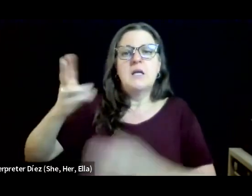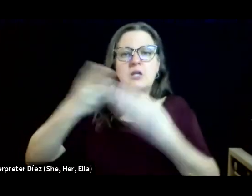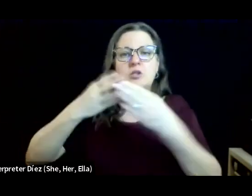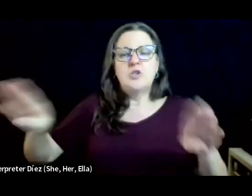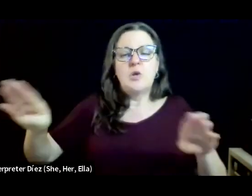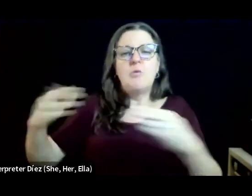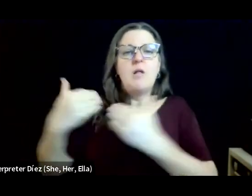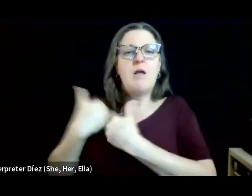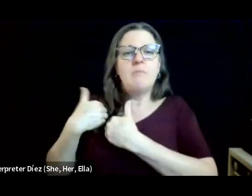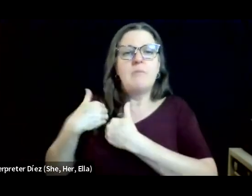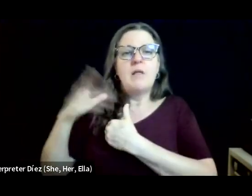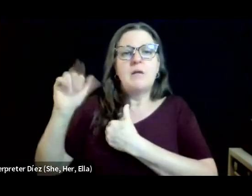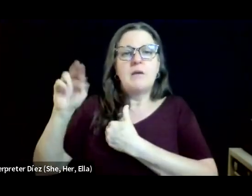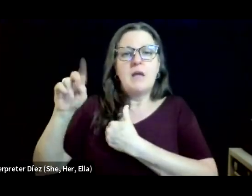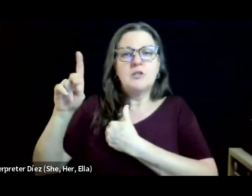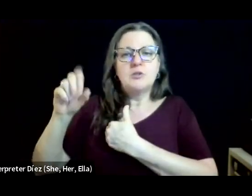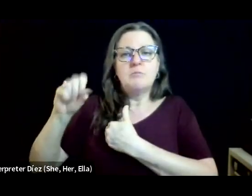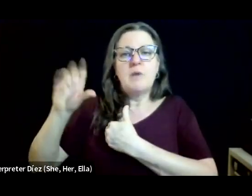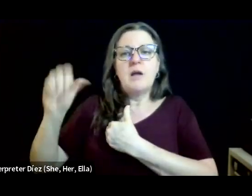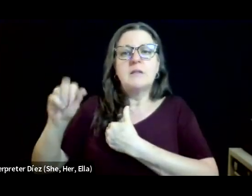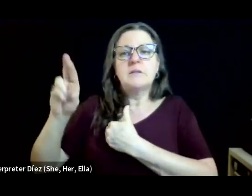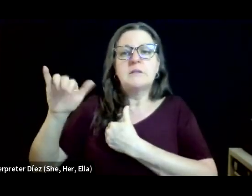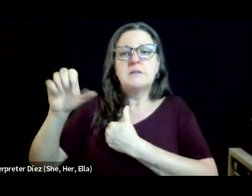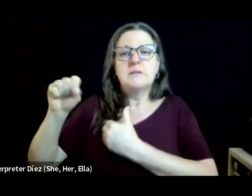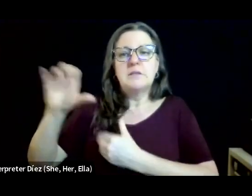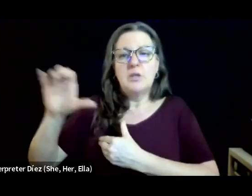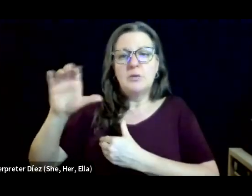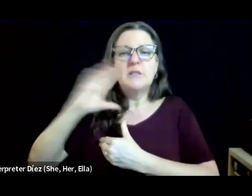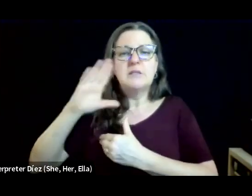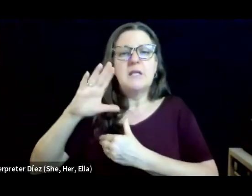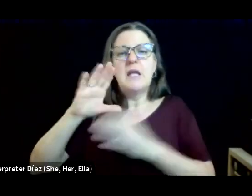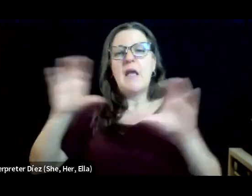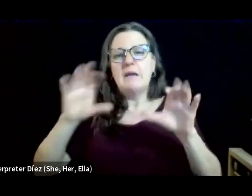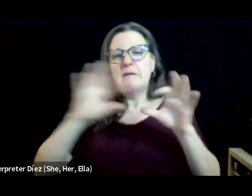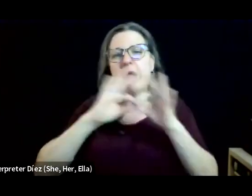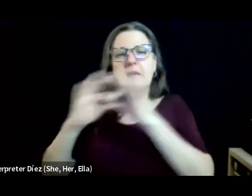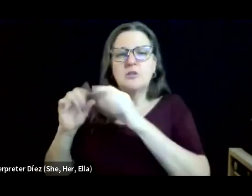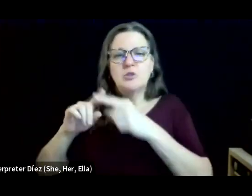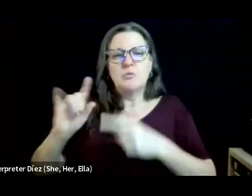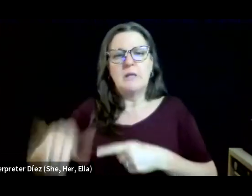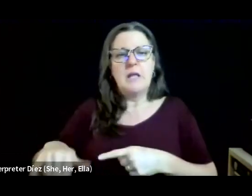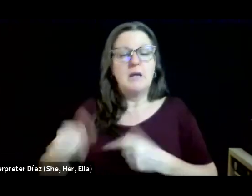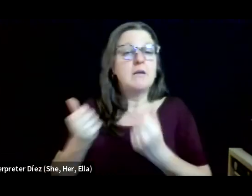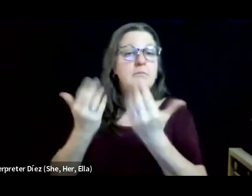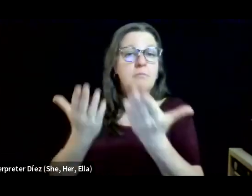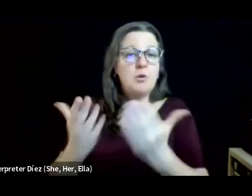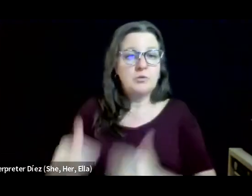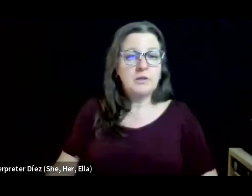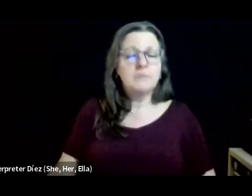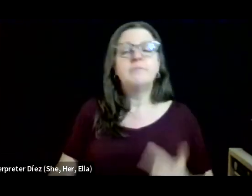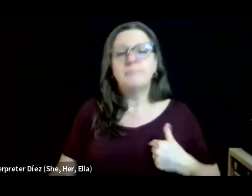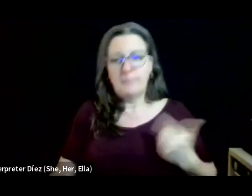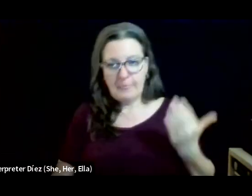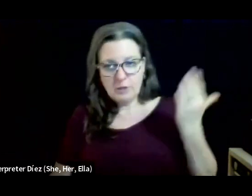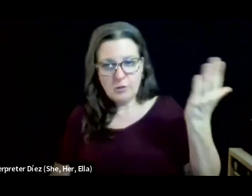Series C, and Actions Related Thereto. Is there a motion? So moved. Second.